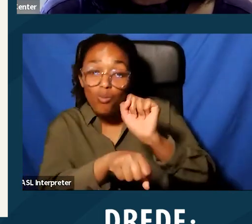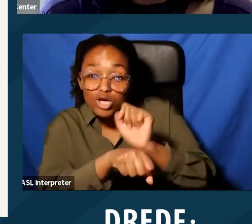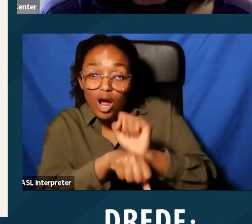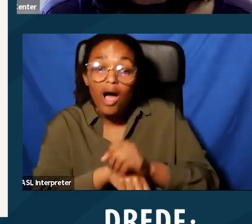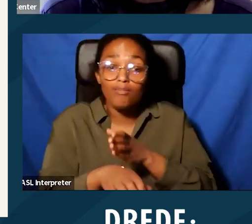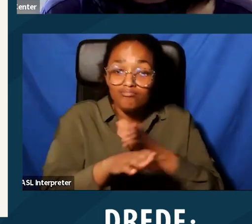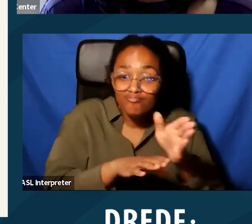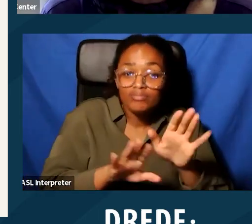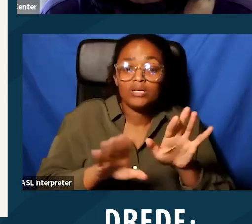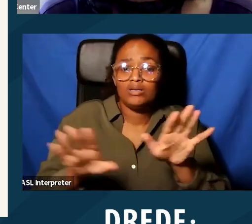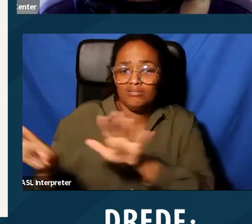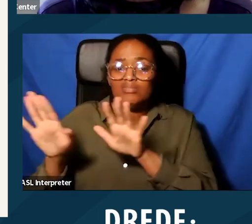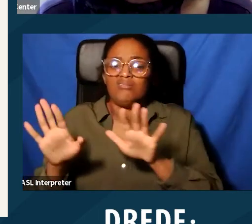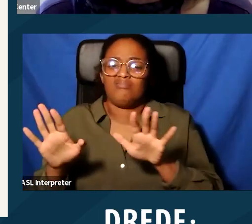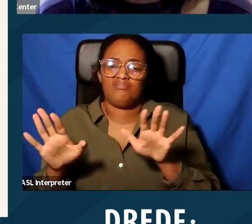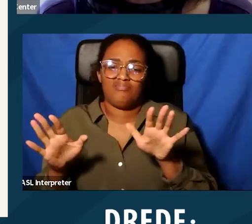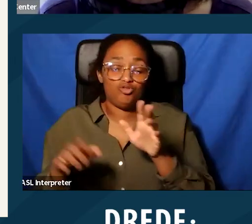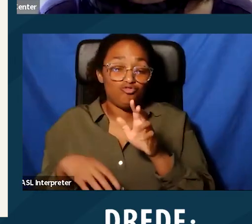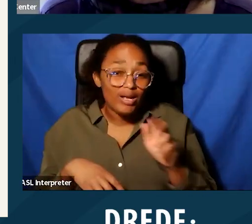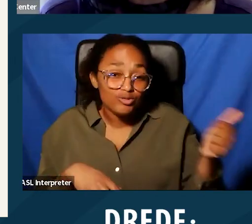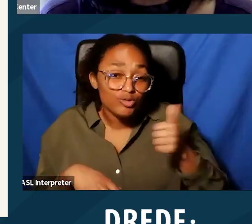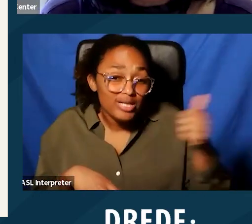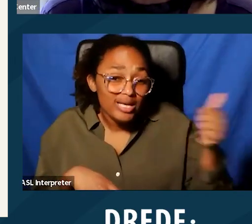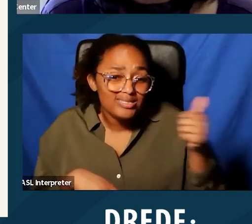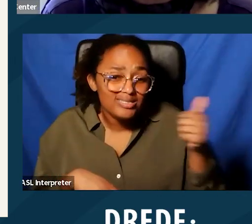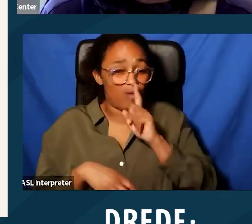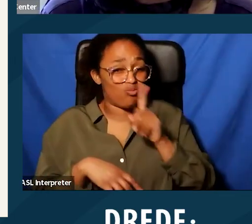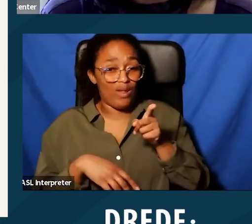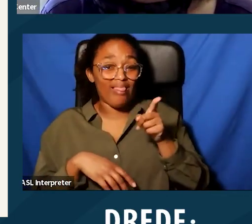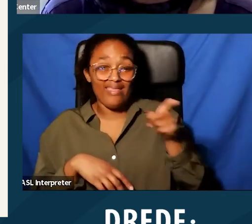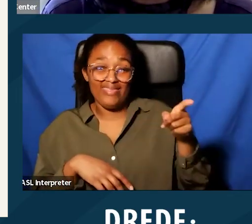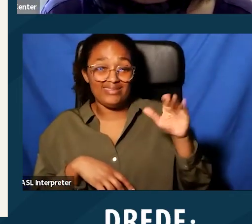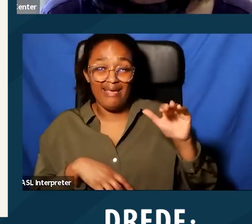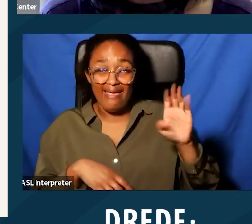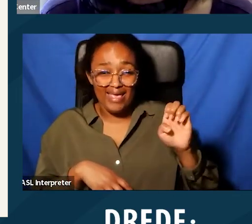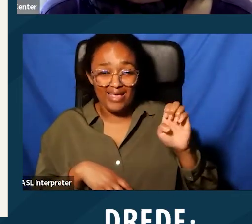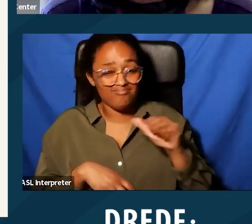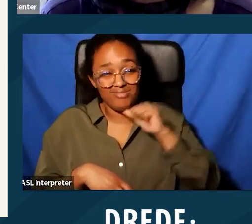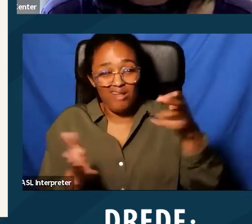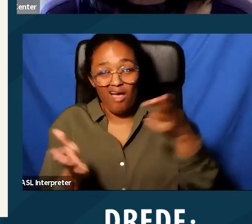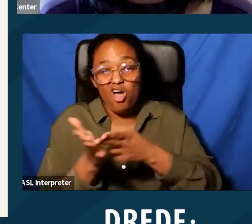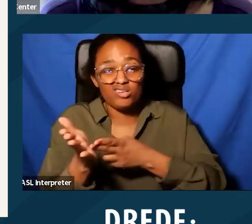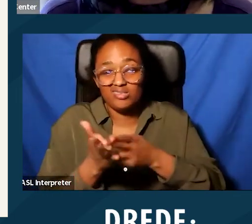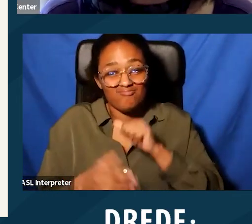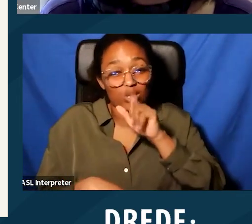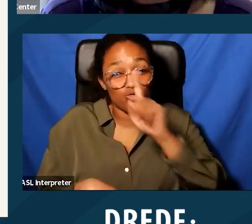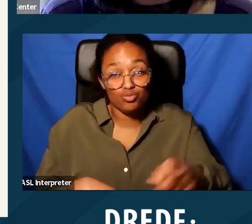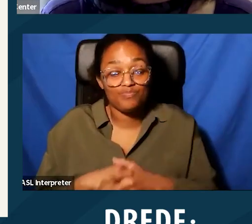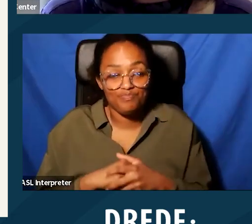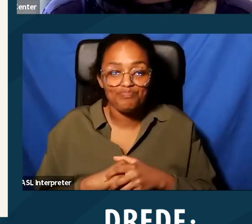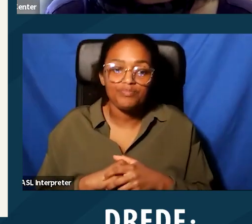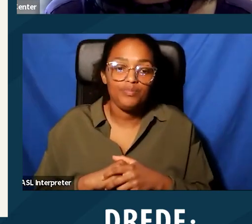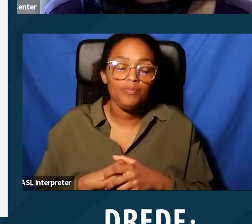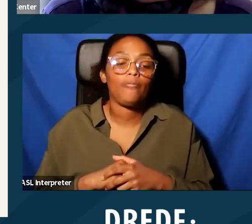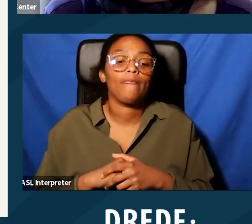employment, program‑related transportation, and so on. So they are just being dishonest. Next slide.